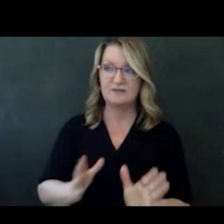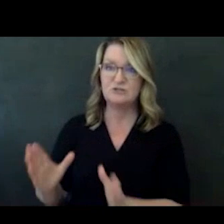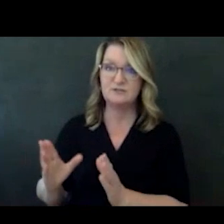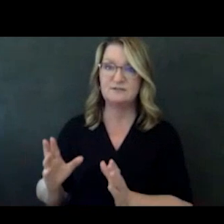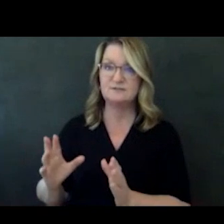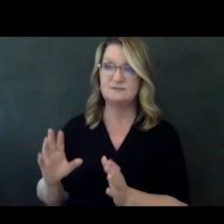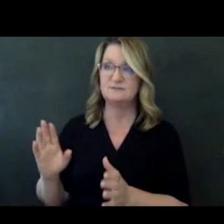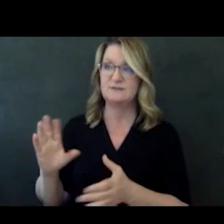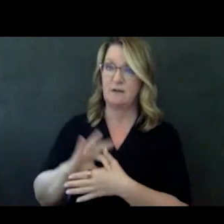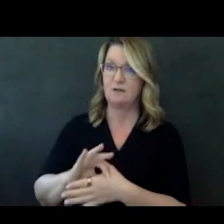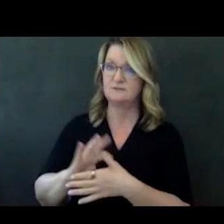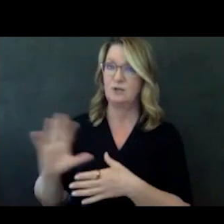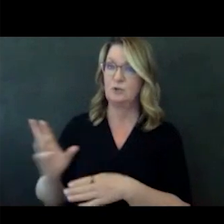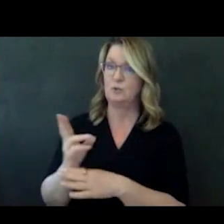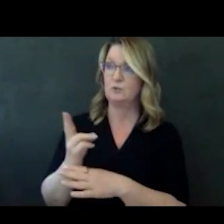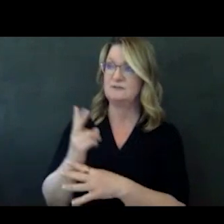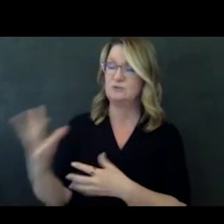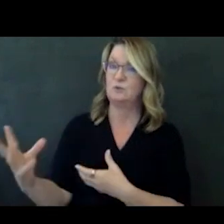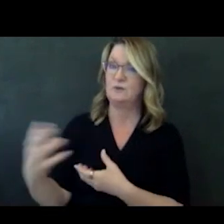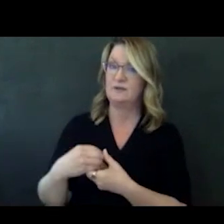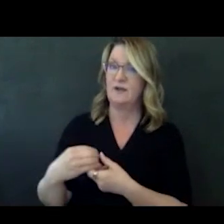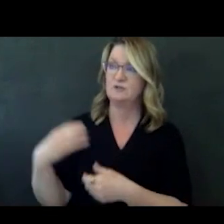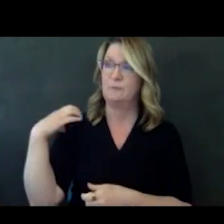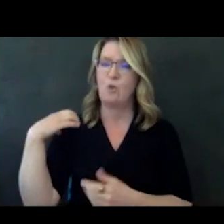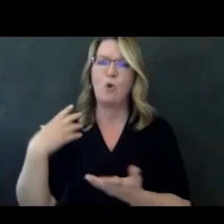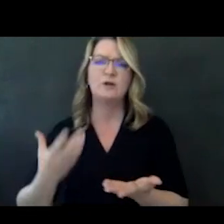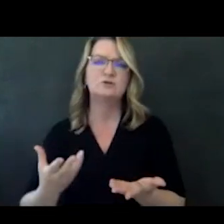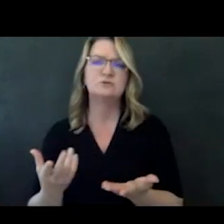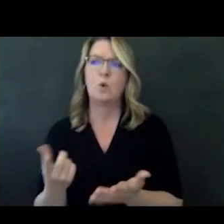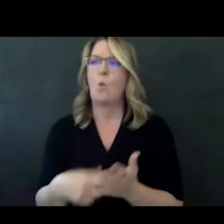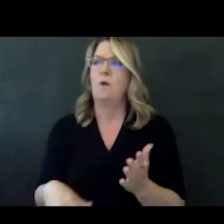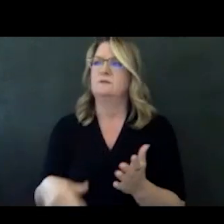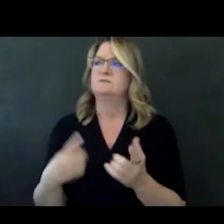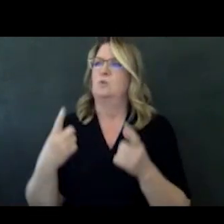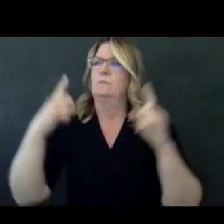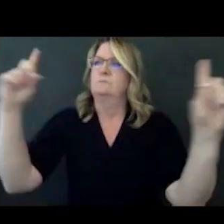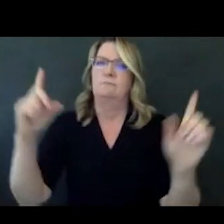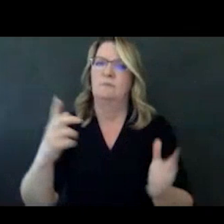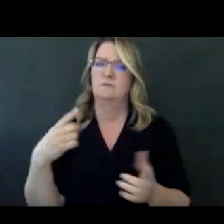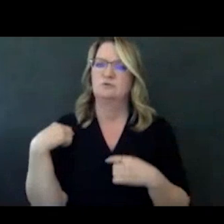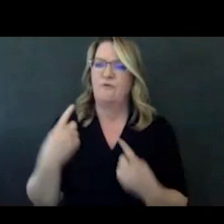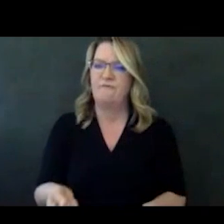to engage employers. What's seeming to work the best for you so far? I think we also have some